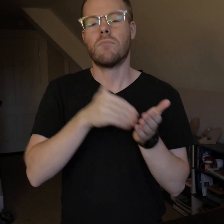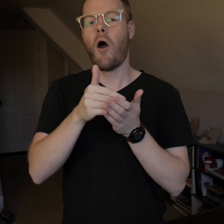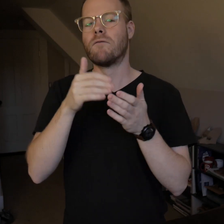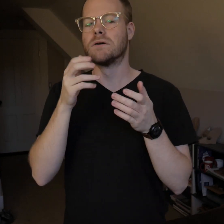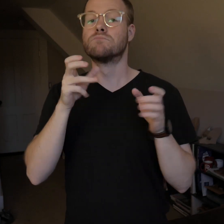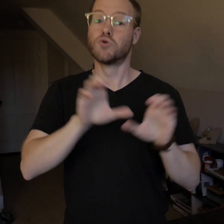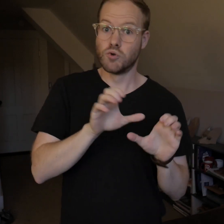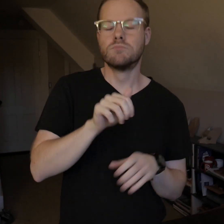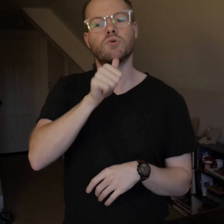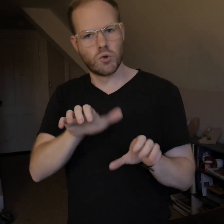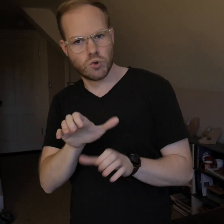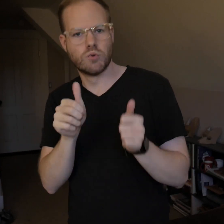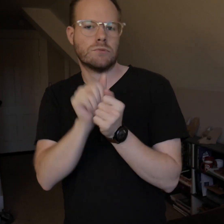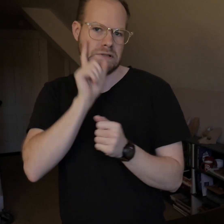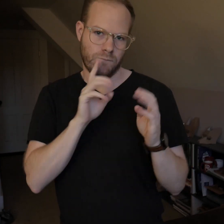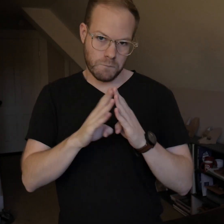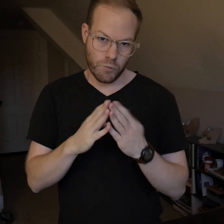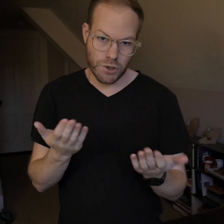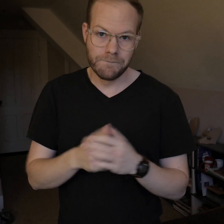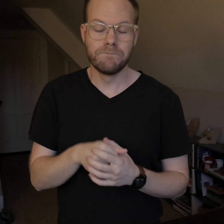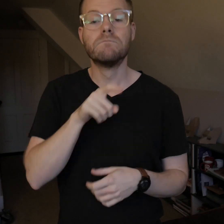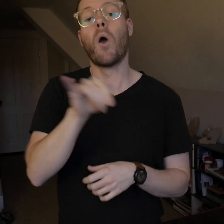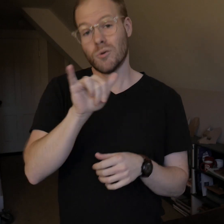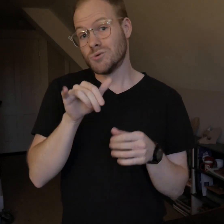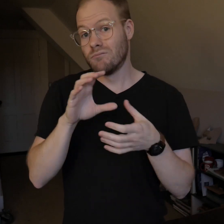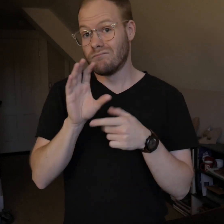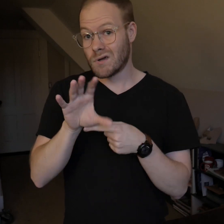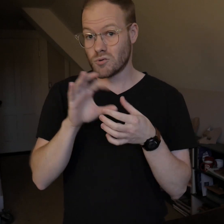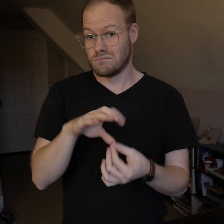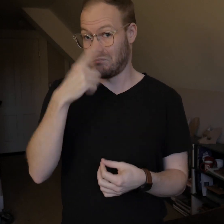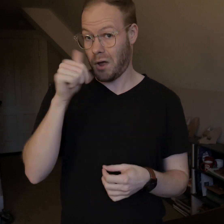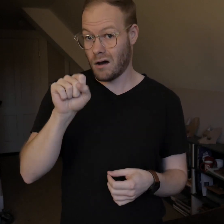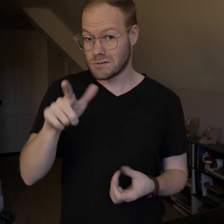often on dos and don’ts with the deaf community, but she also does videos on Black ASL.